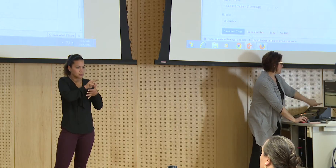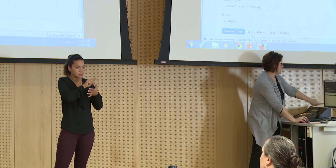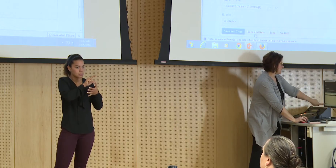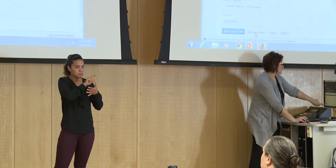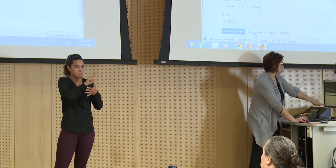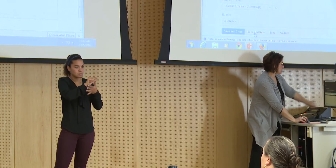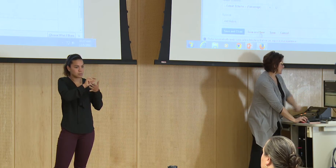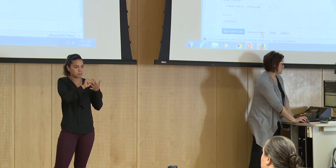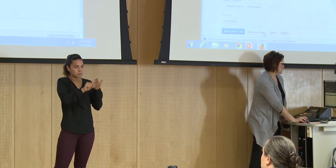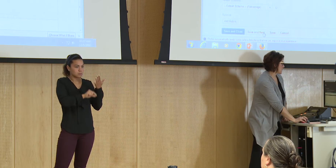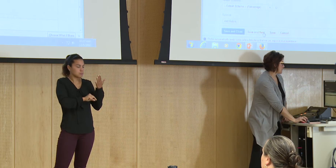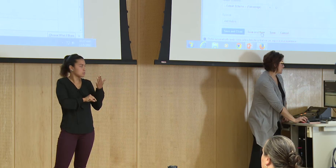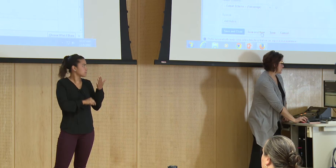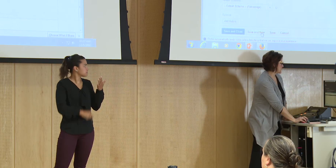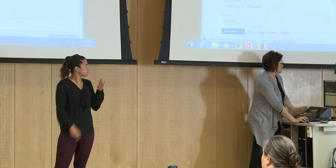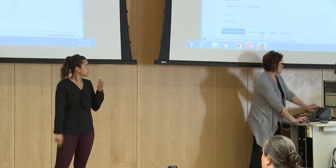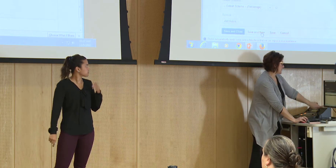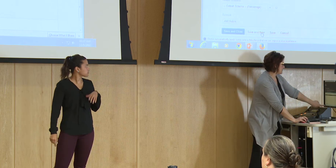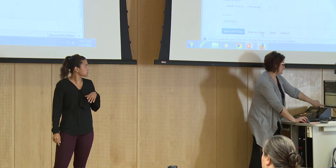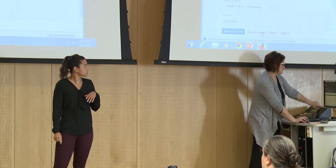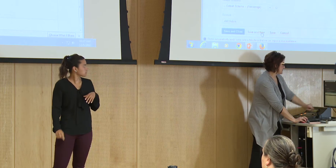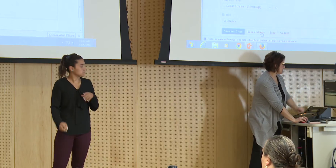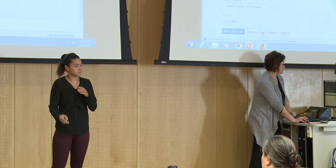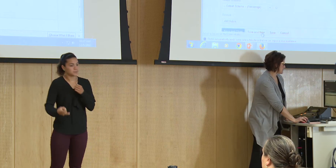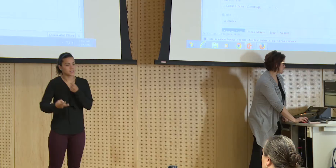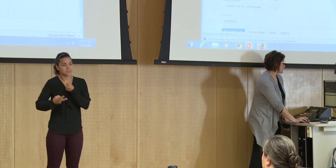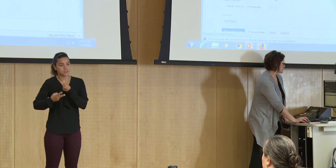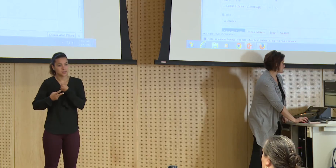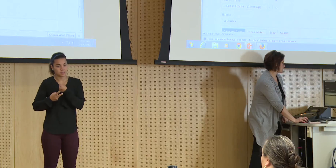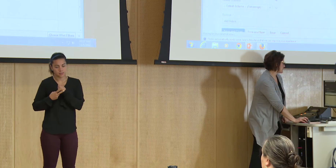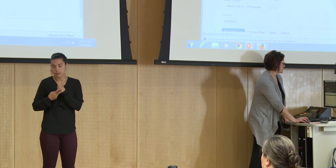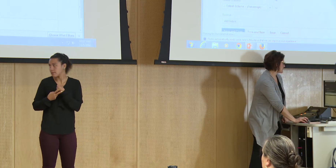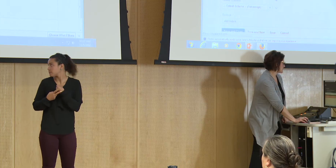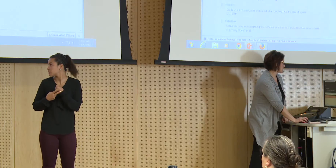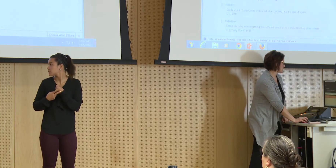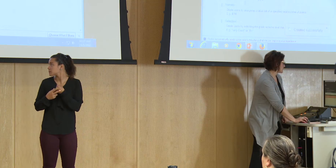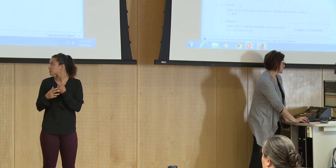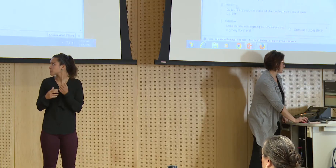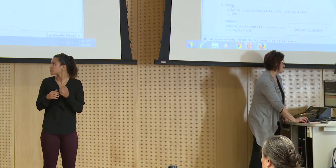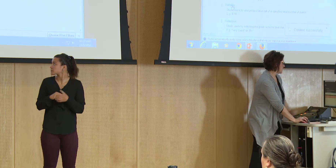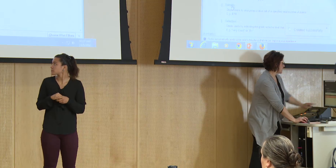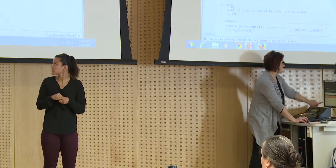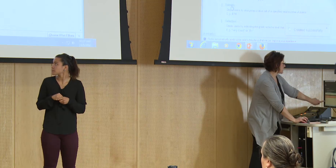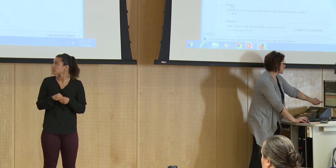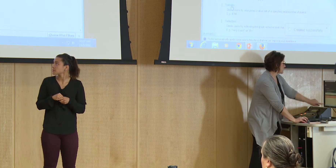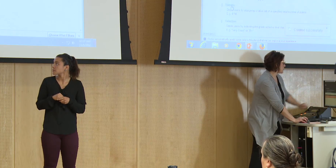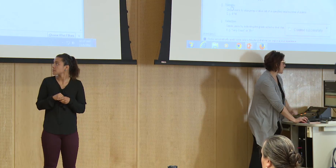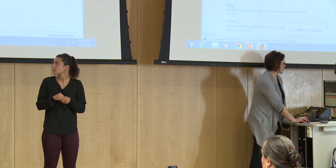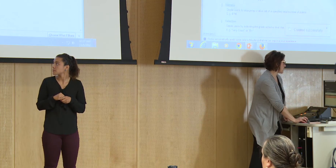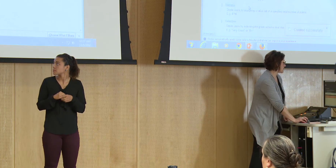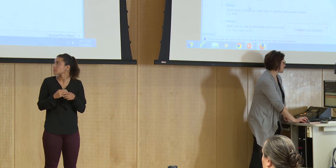So I'm going to "save and new" at the bottom. Again, I'll hit "numeric."